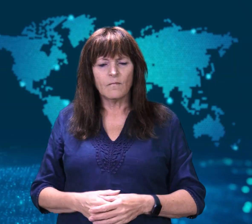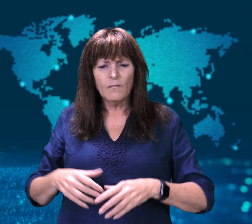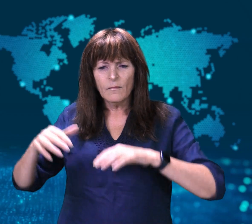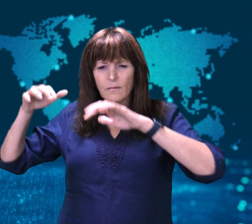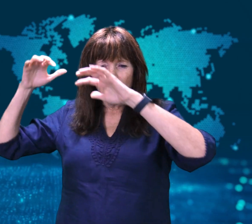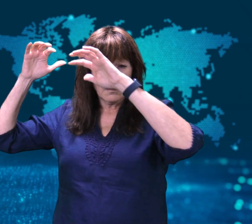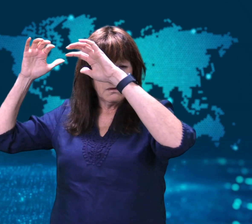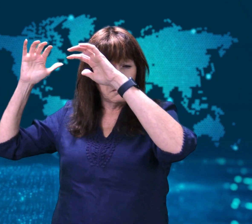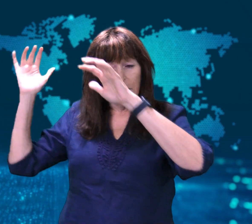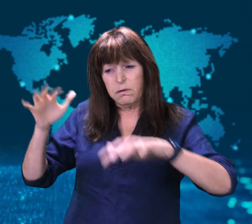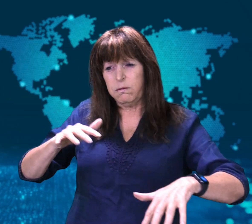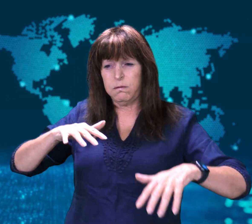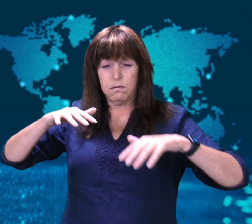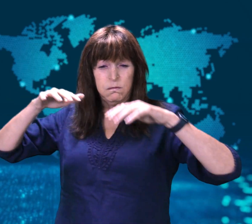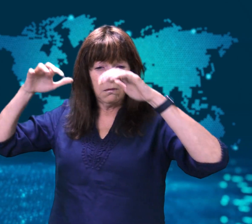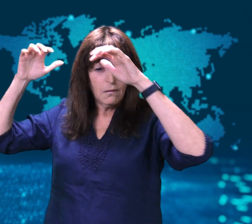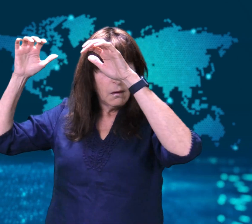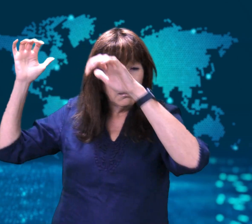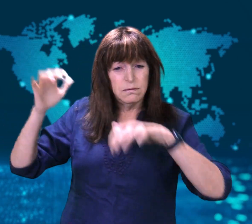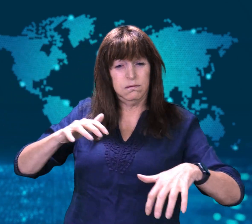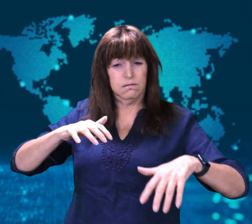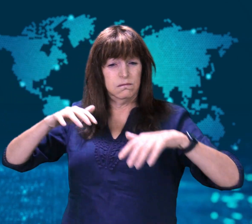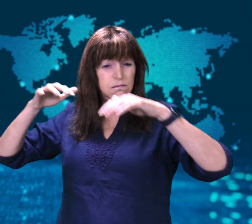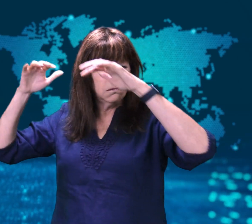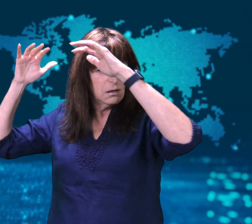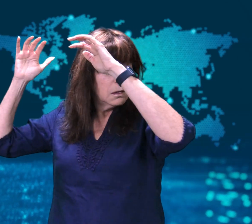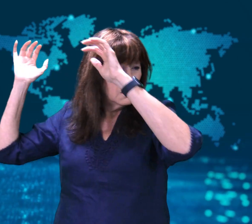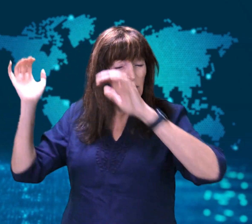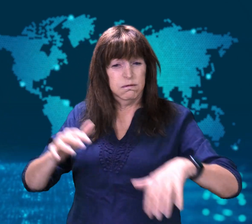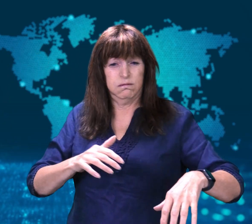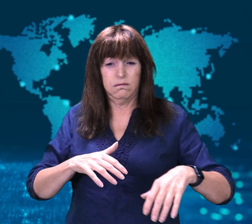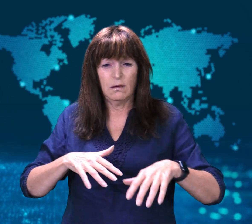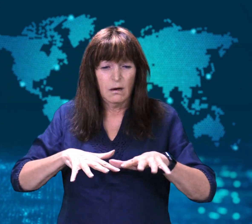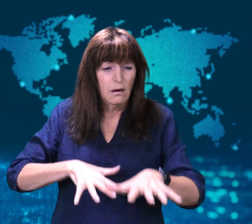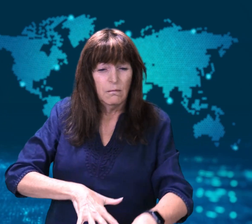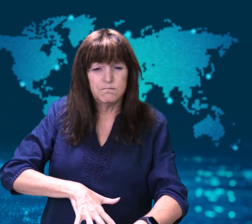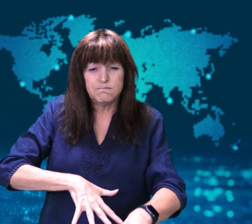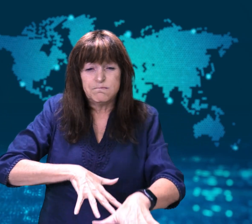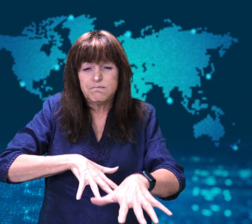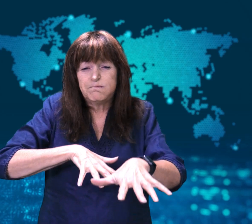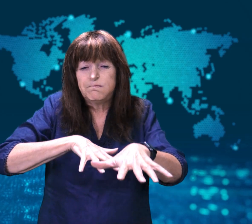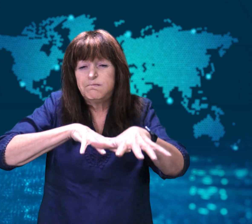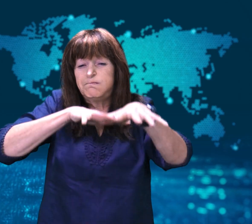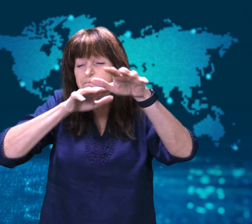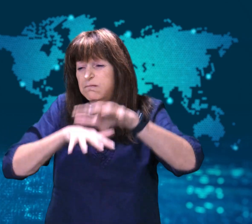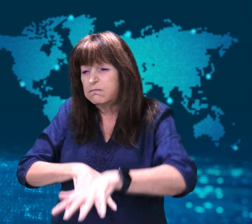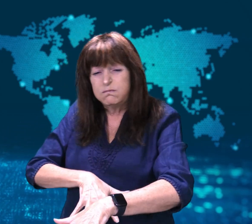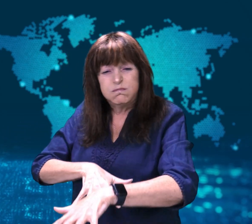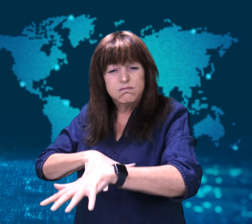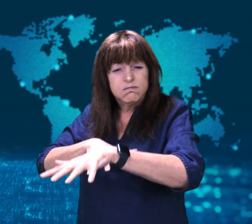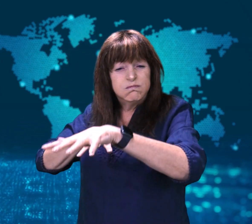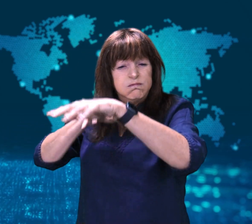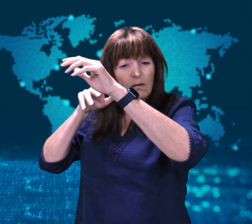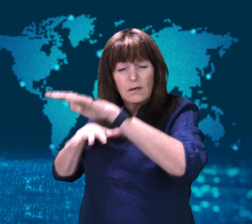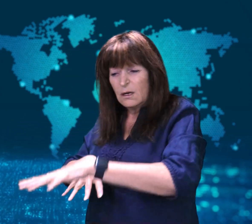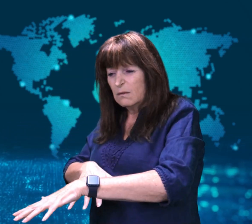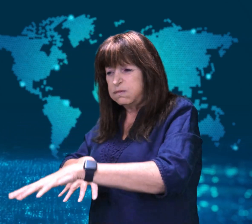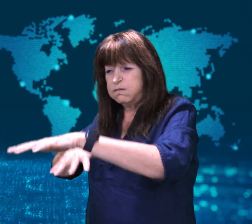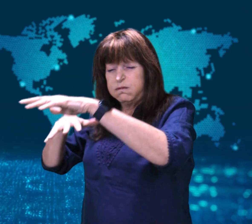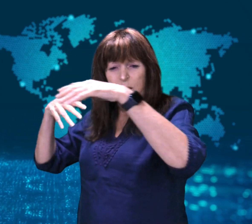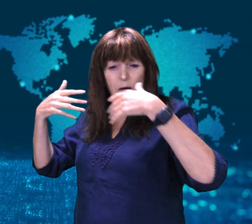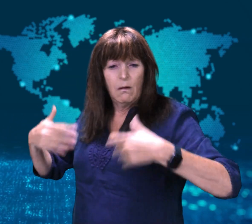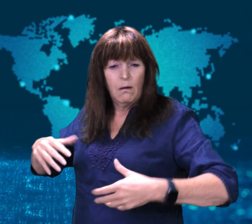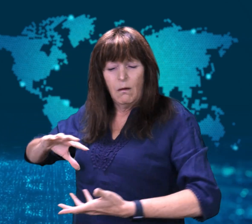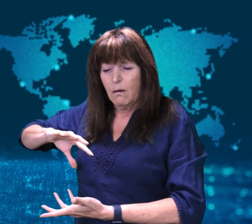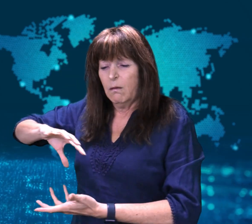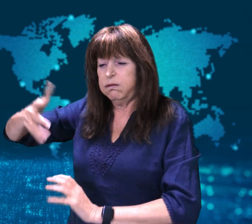[Georgia]: Extreme rainfall and flooding is causing destruction